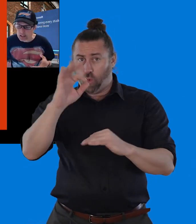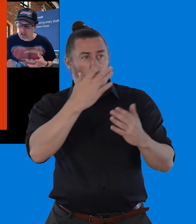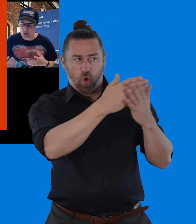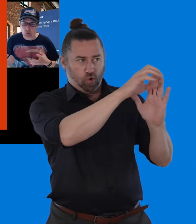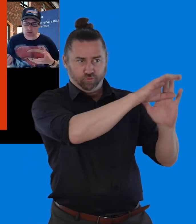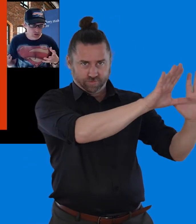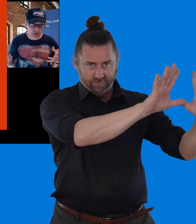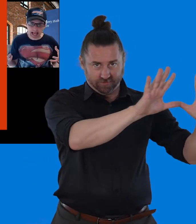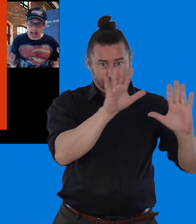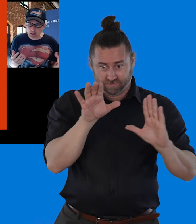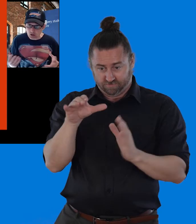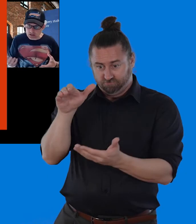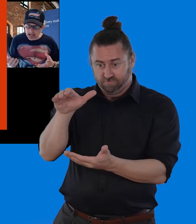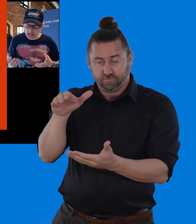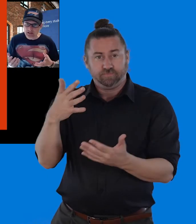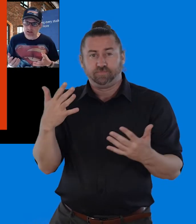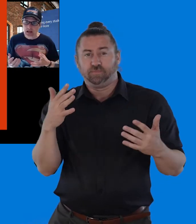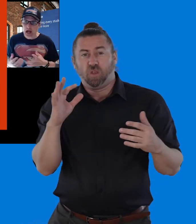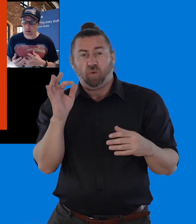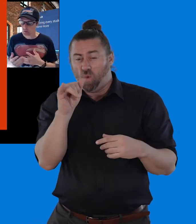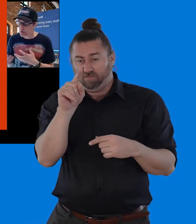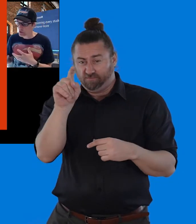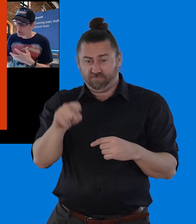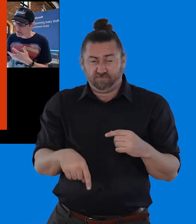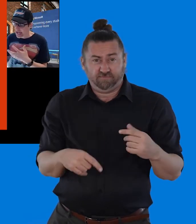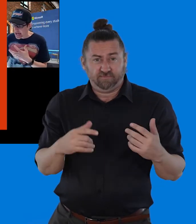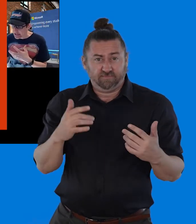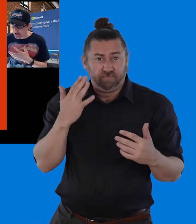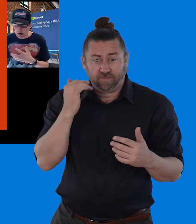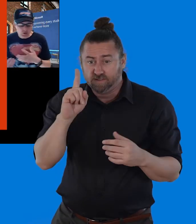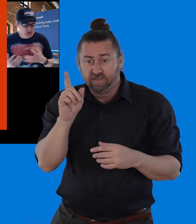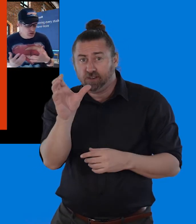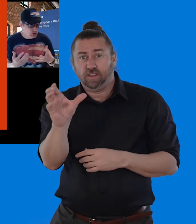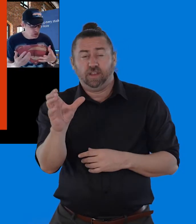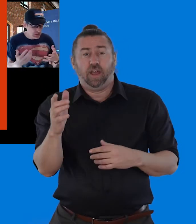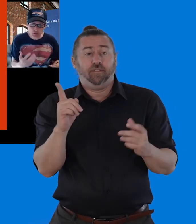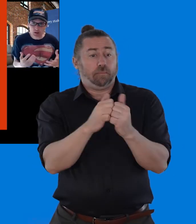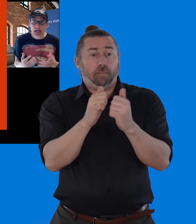So, whether you're using analog text, whether you're using a handout, whether you're using a book,